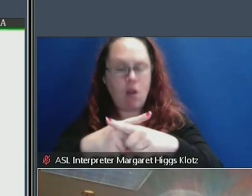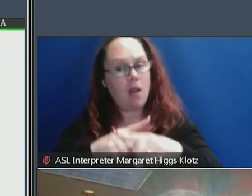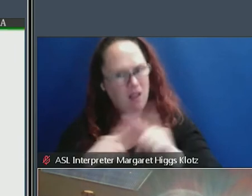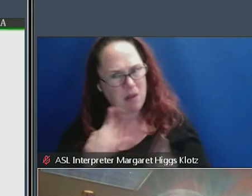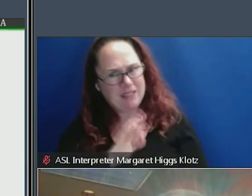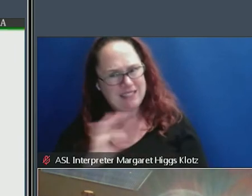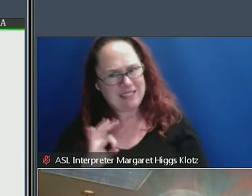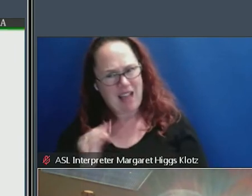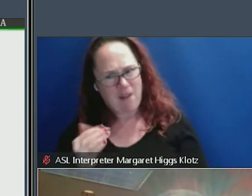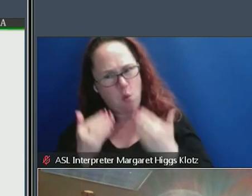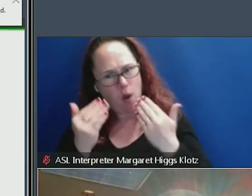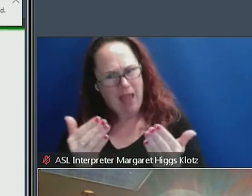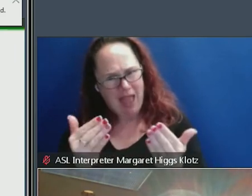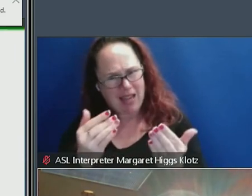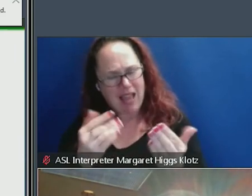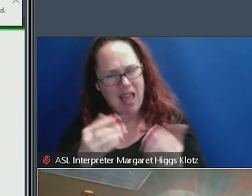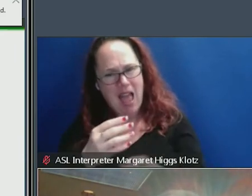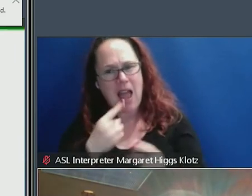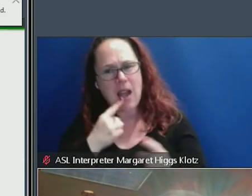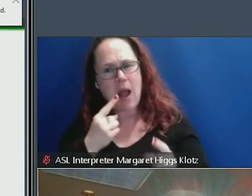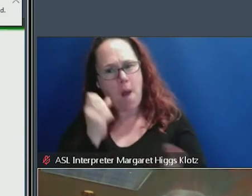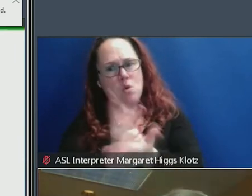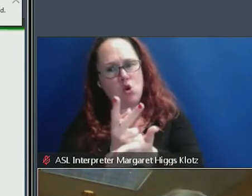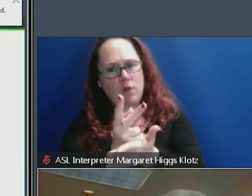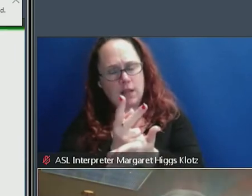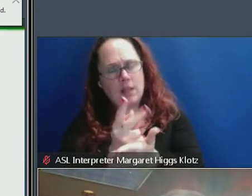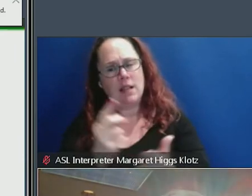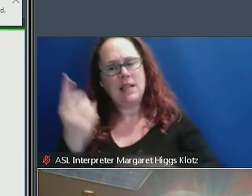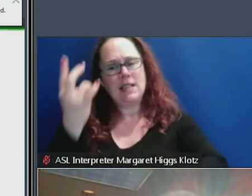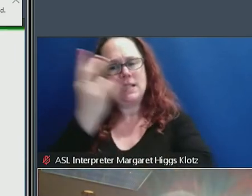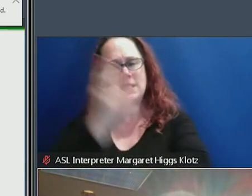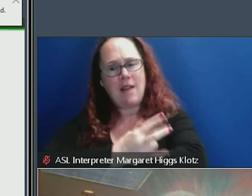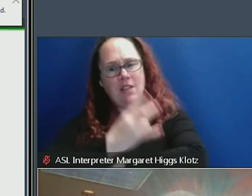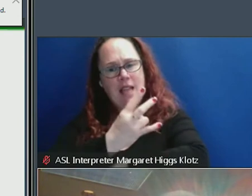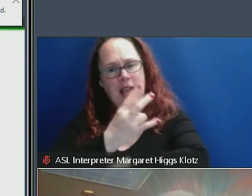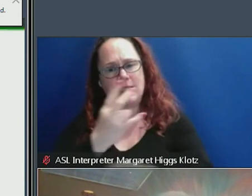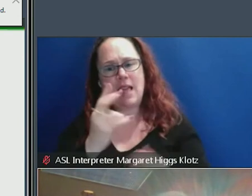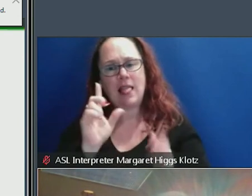administratively know, seven days later, two weeks later in 2019.